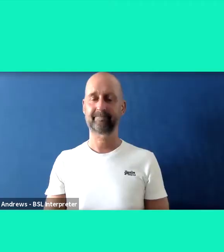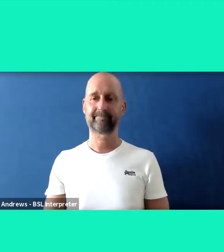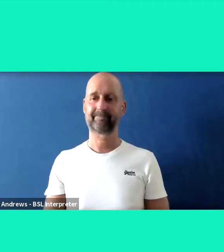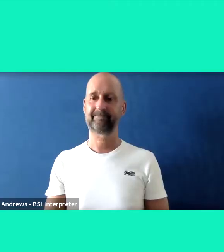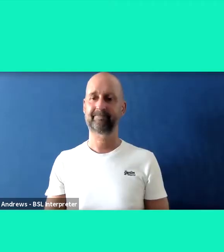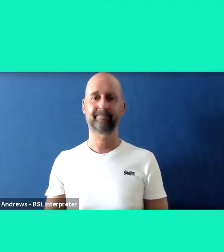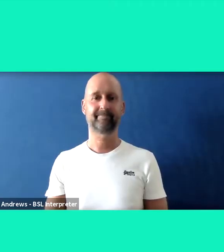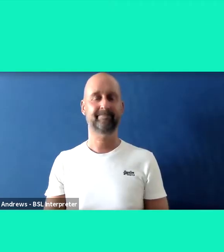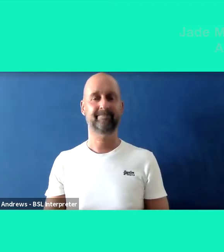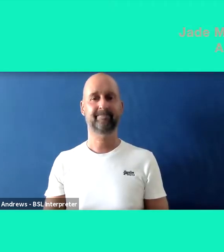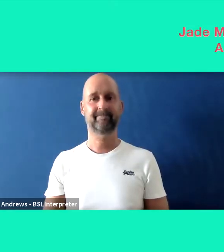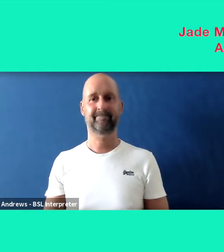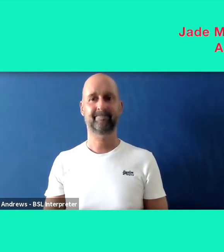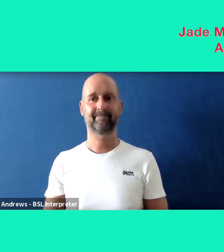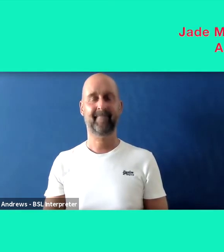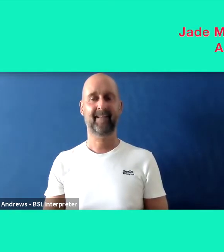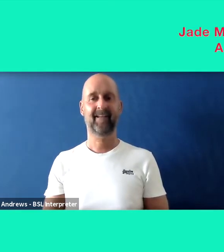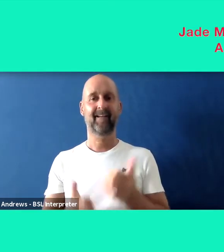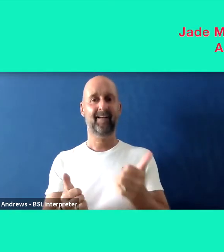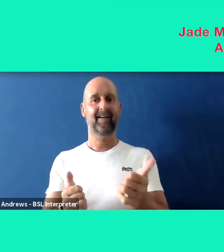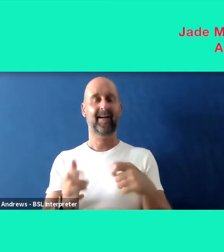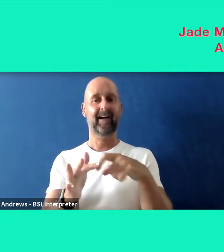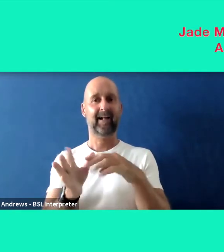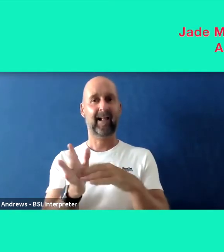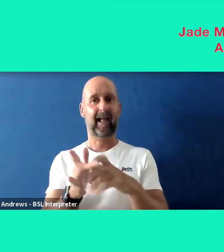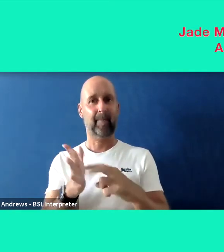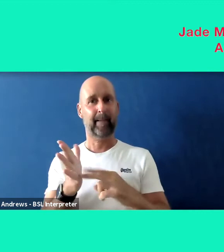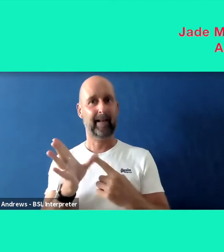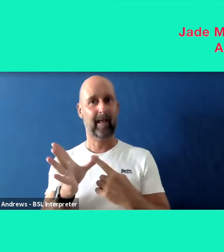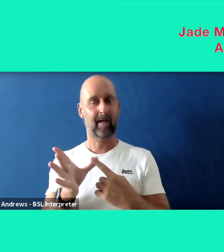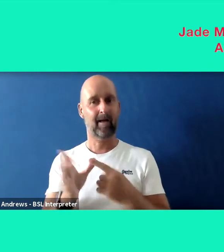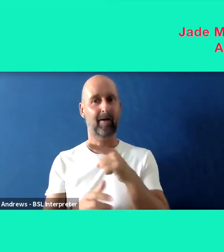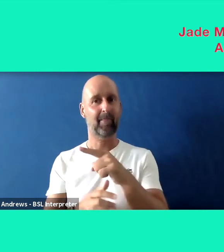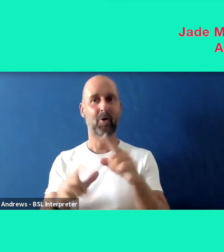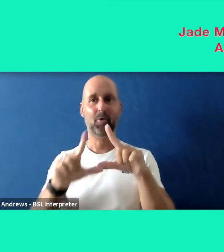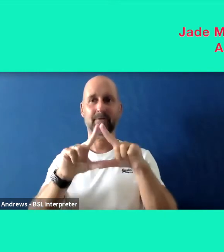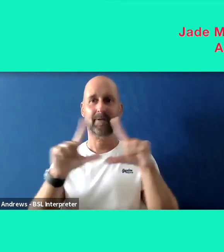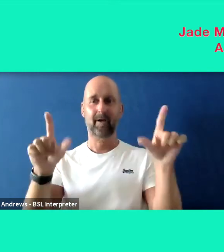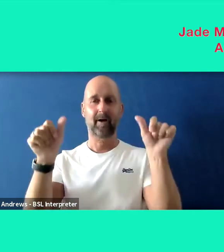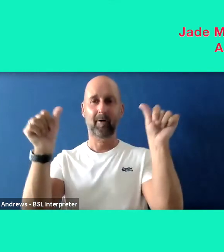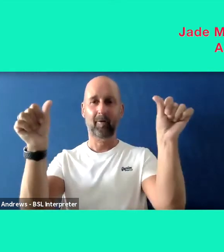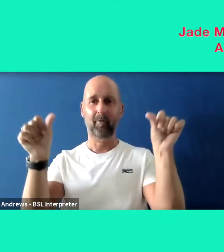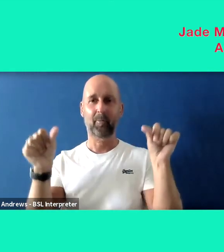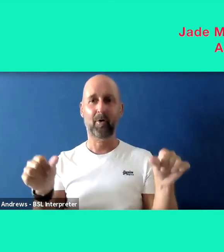Oh my gosh Kamina, those posters were so beautiful, thank you.